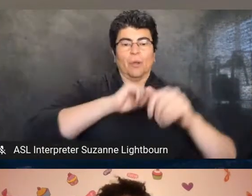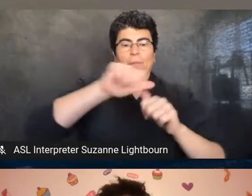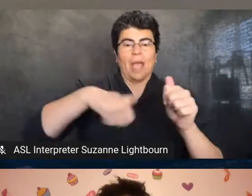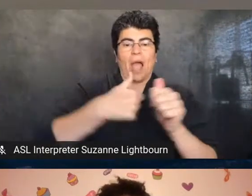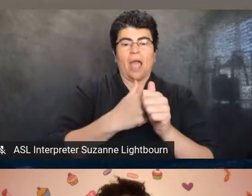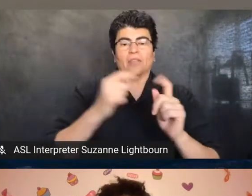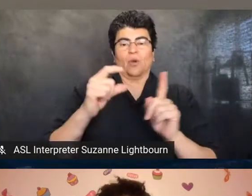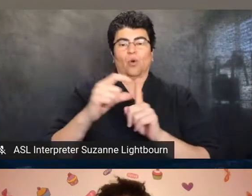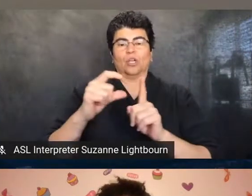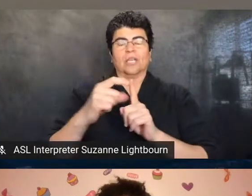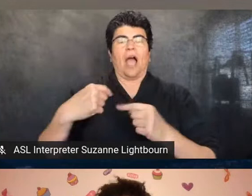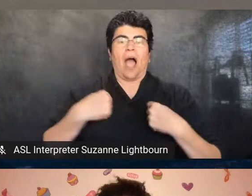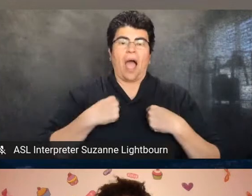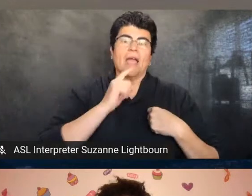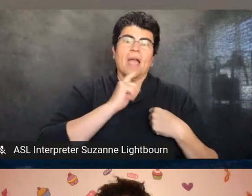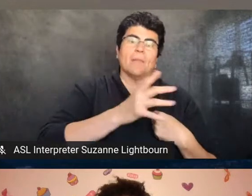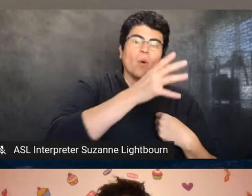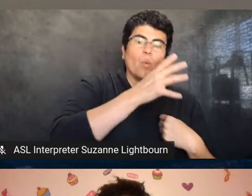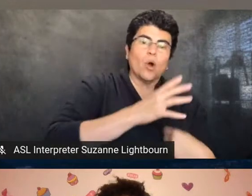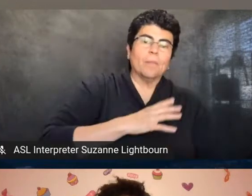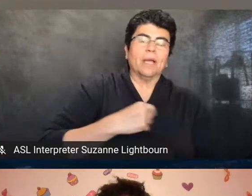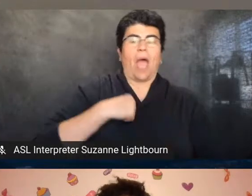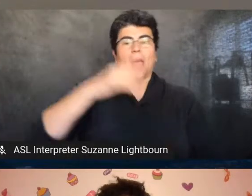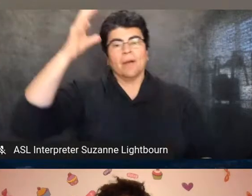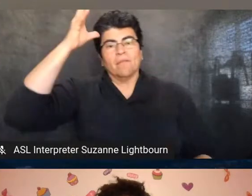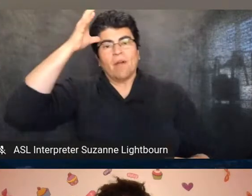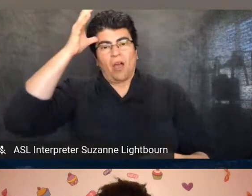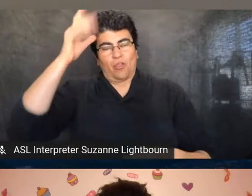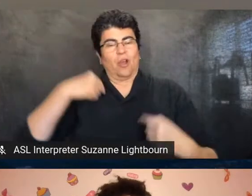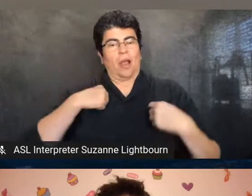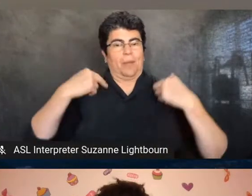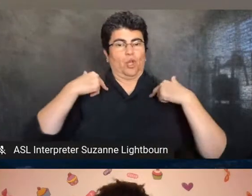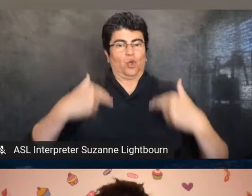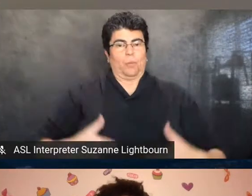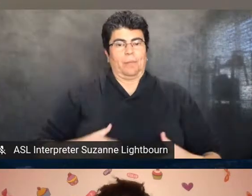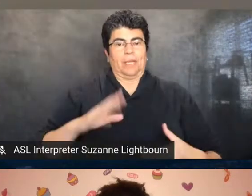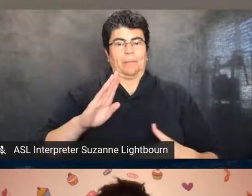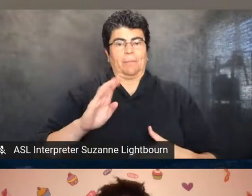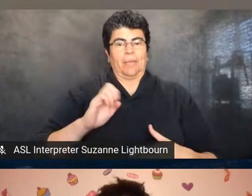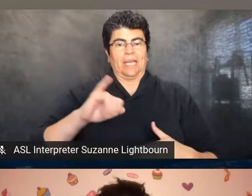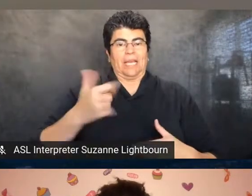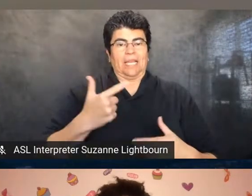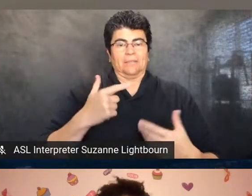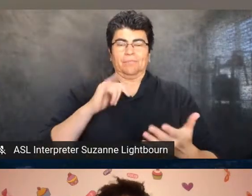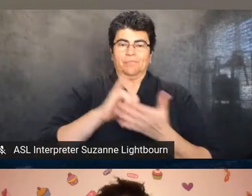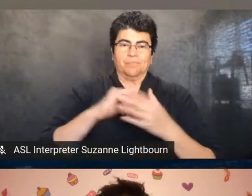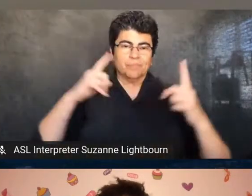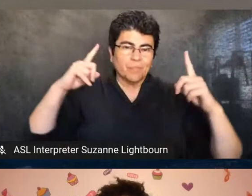I'm a woman, I'm a father, there's a human being, and that human being is a complex, multi-layered,